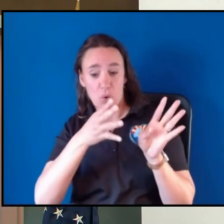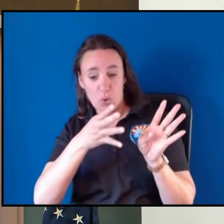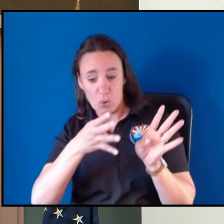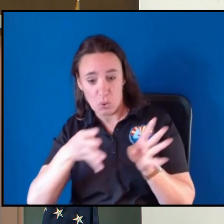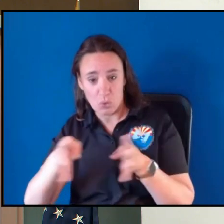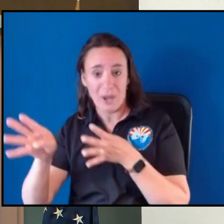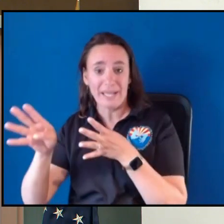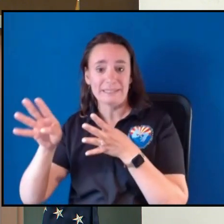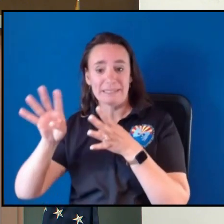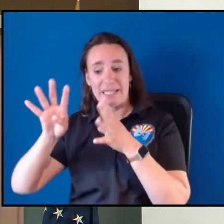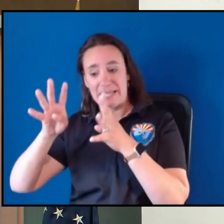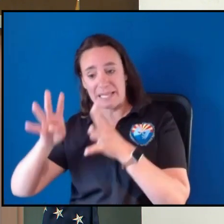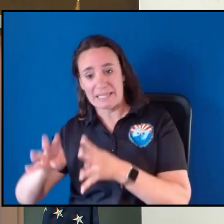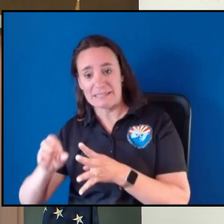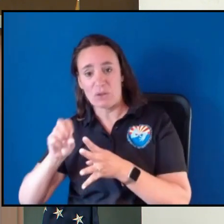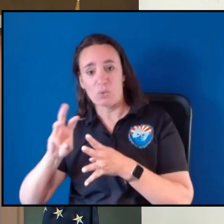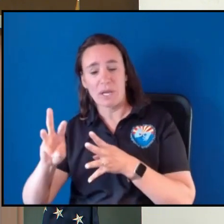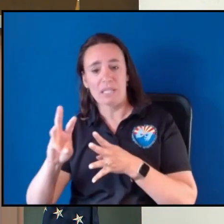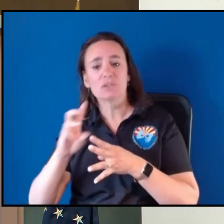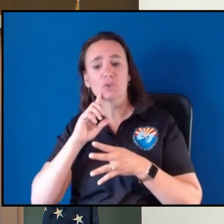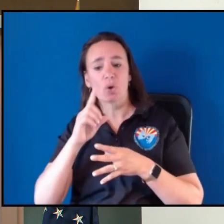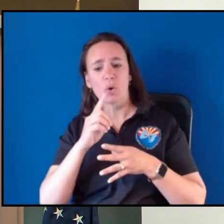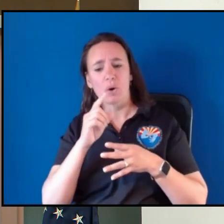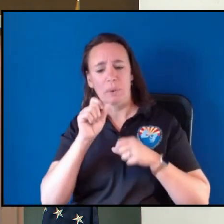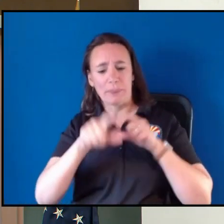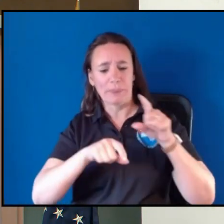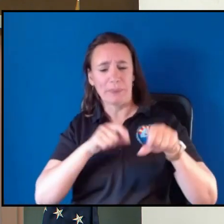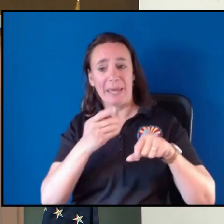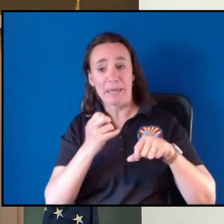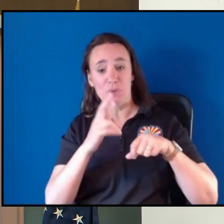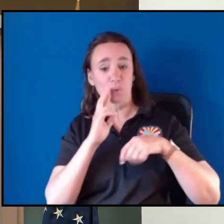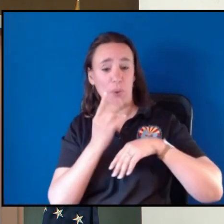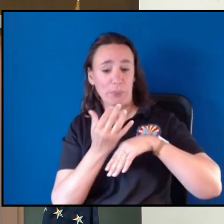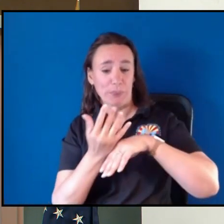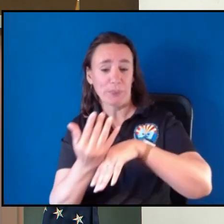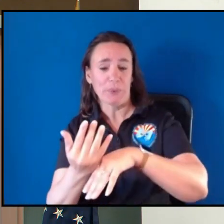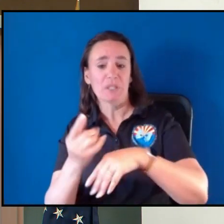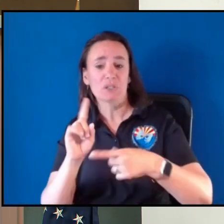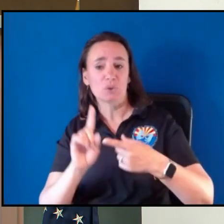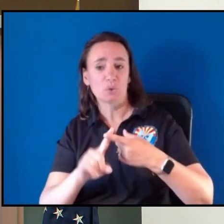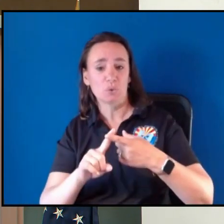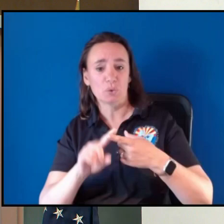push them back into the fire and not across the line where you don't want them. So, I think this afternoon, you're really